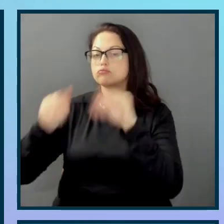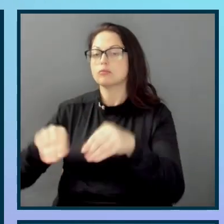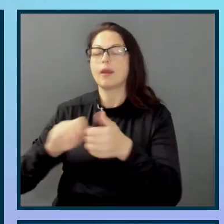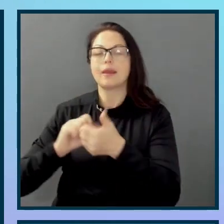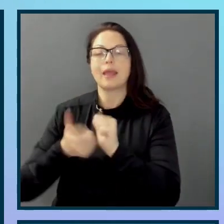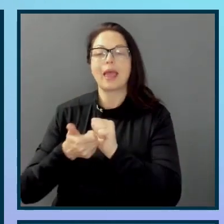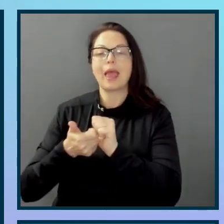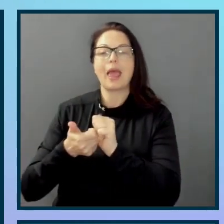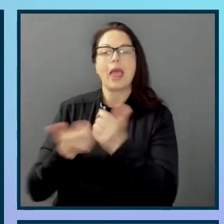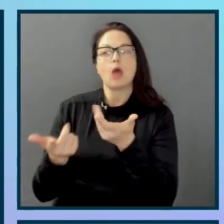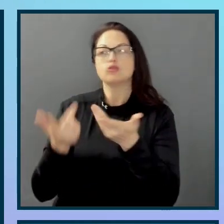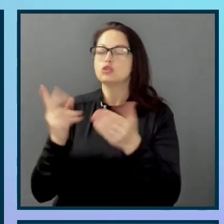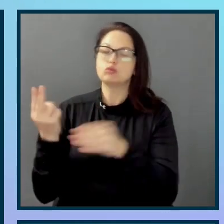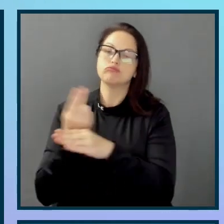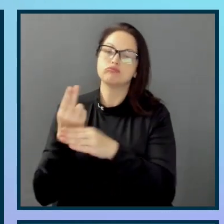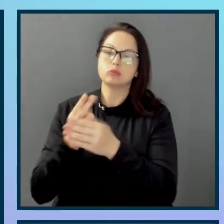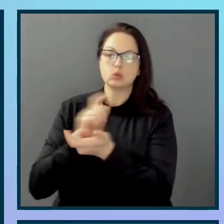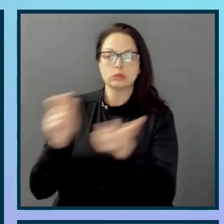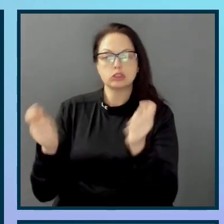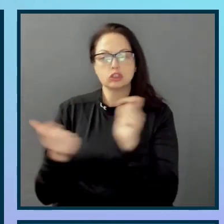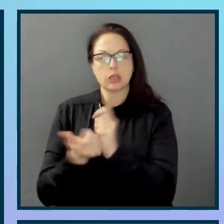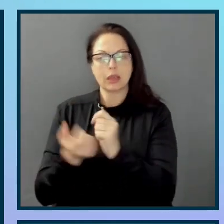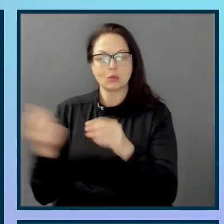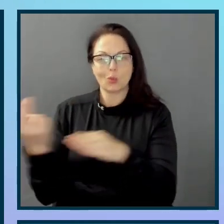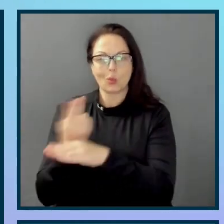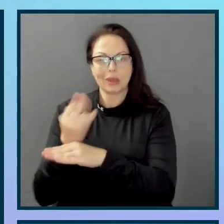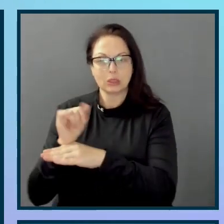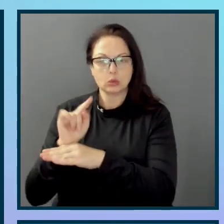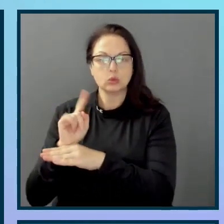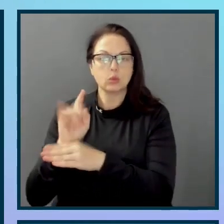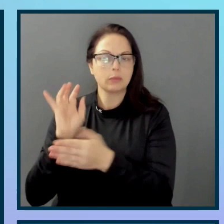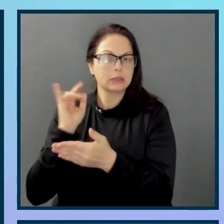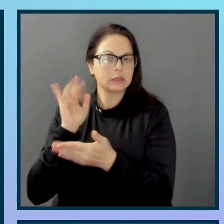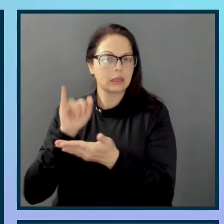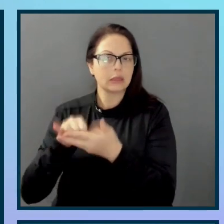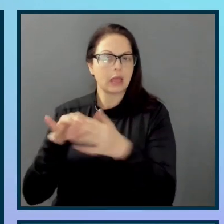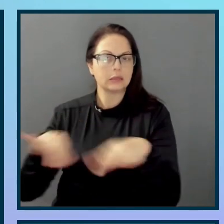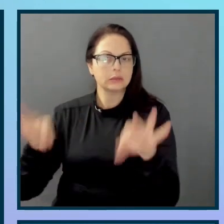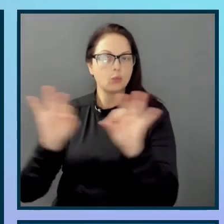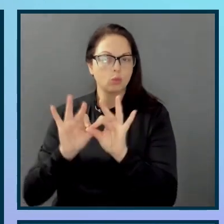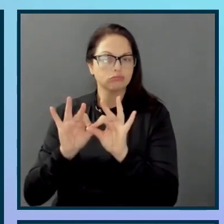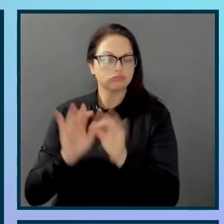Because that as important, if not more important than the actual practices themselves.